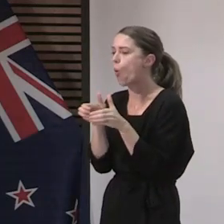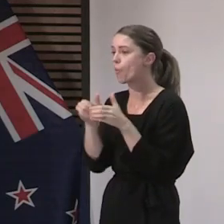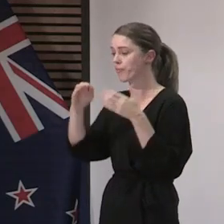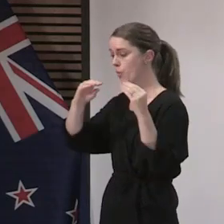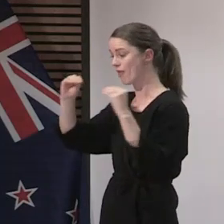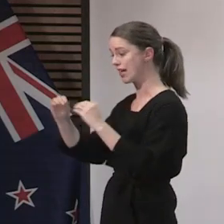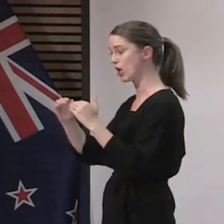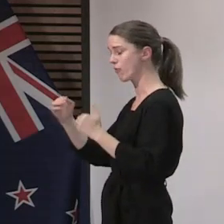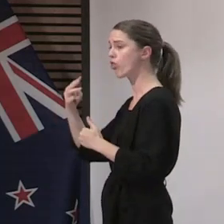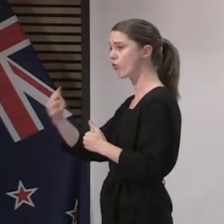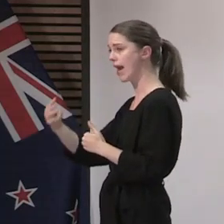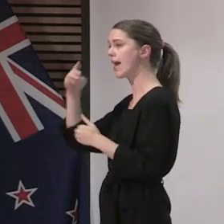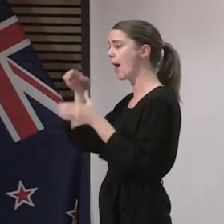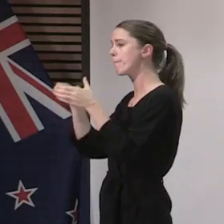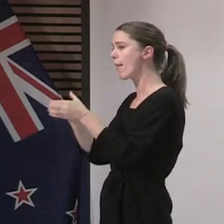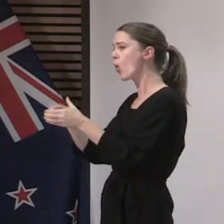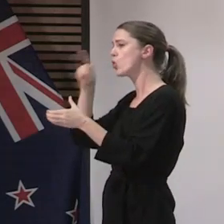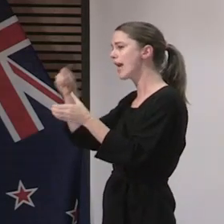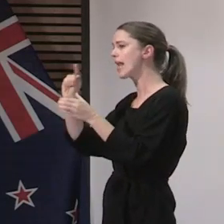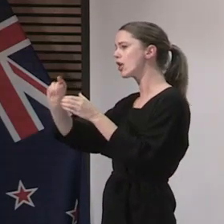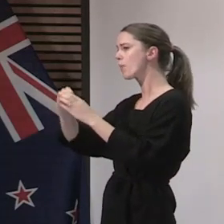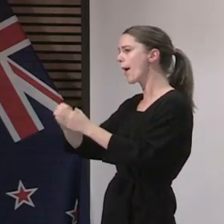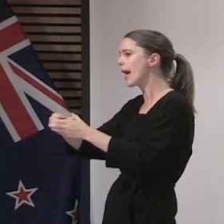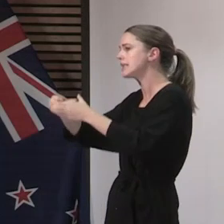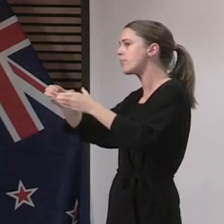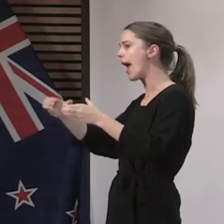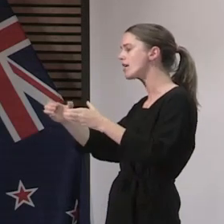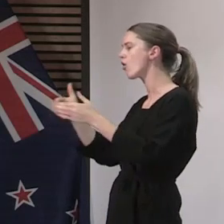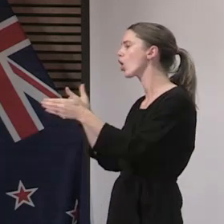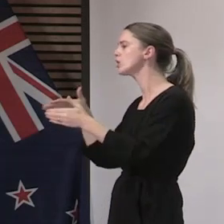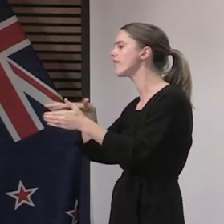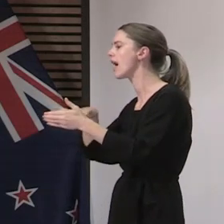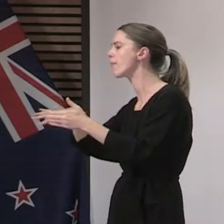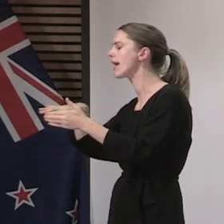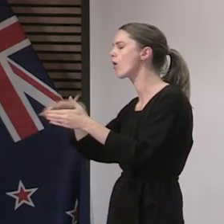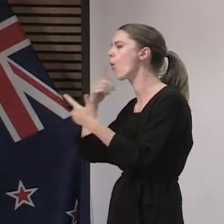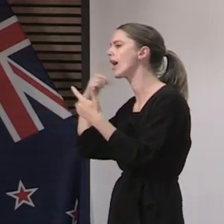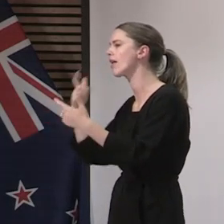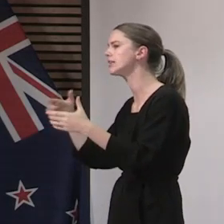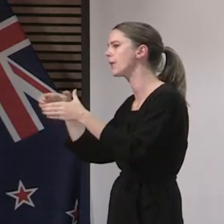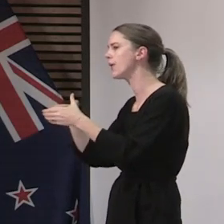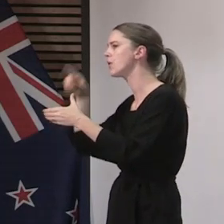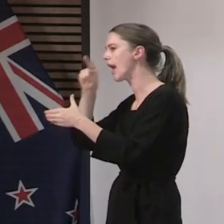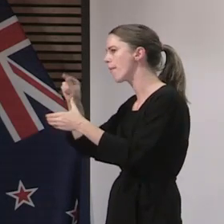bubble as small as possible. If you need to, at level 3 you